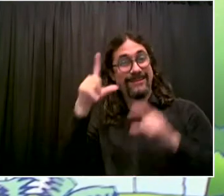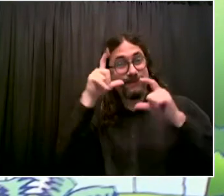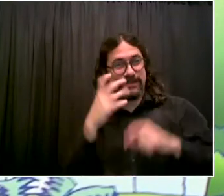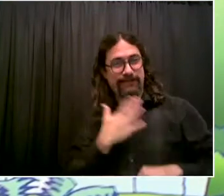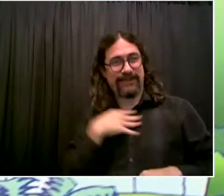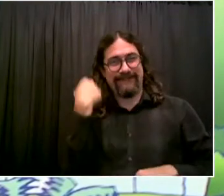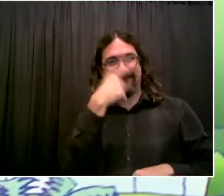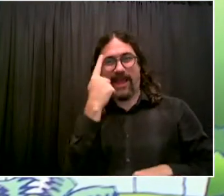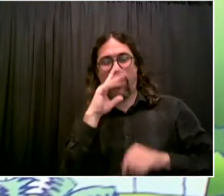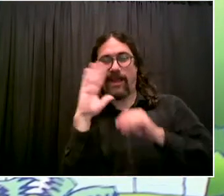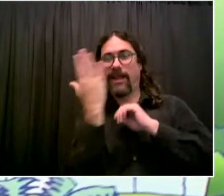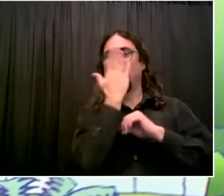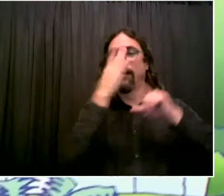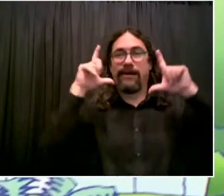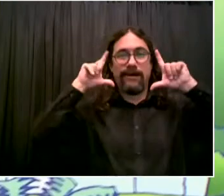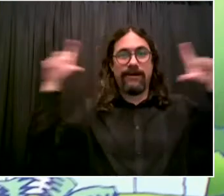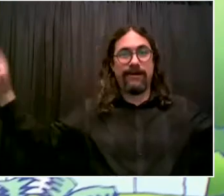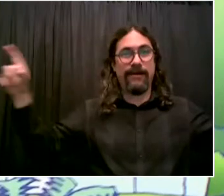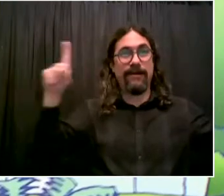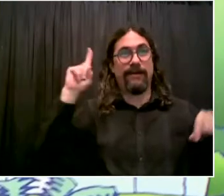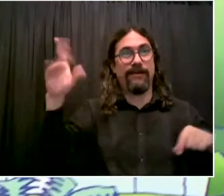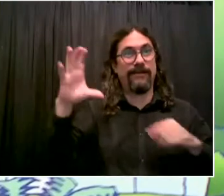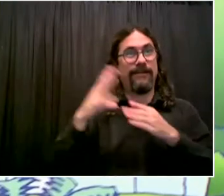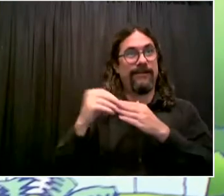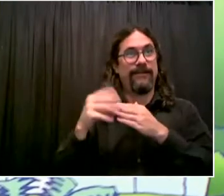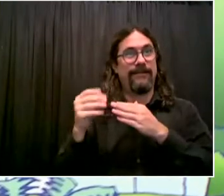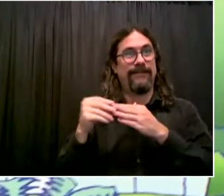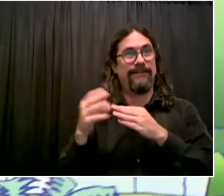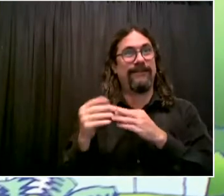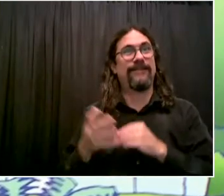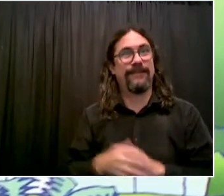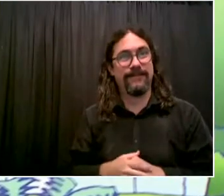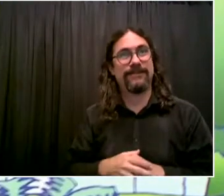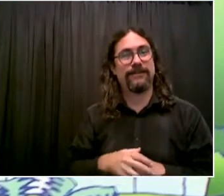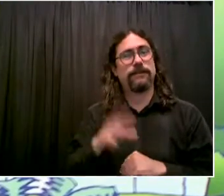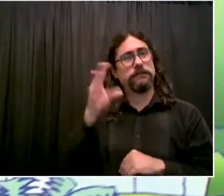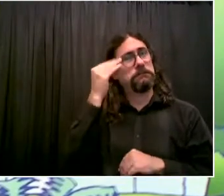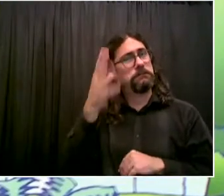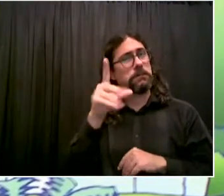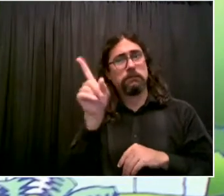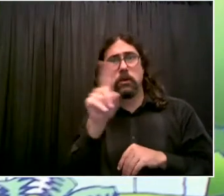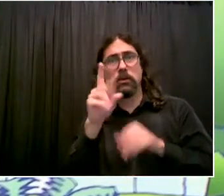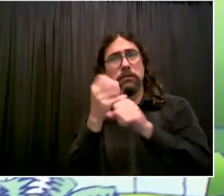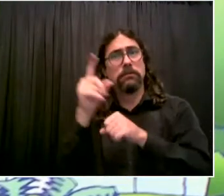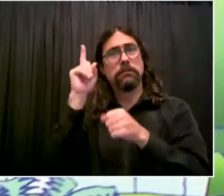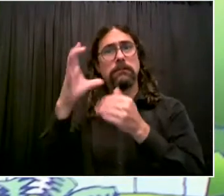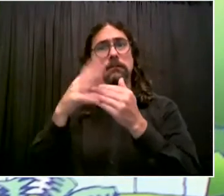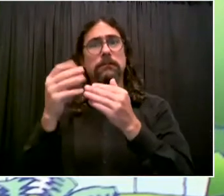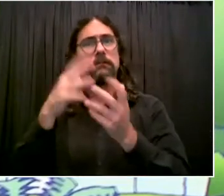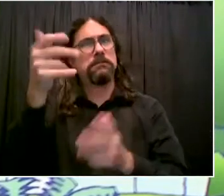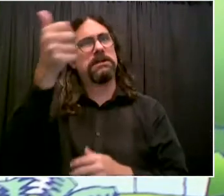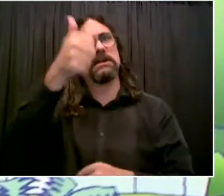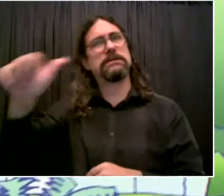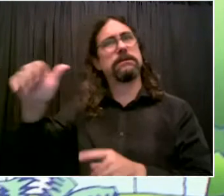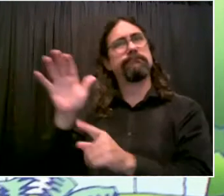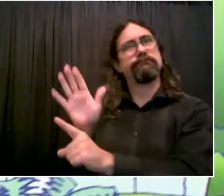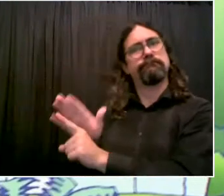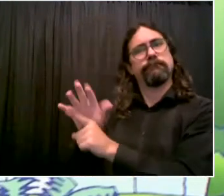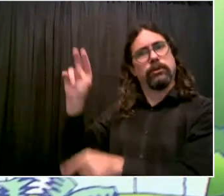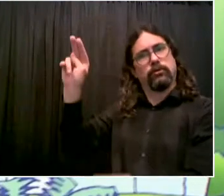YOU CAN GET THE